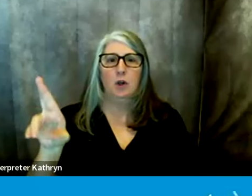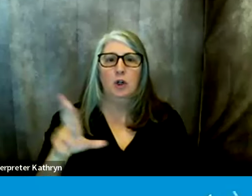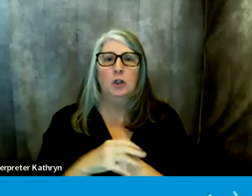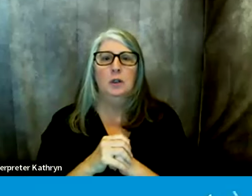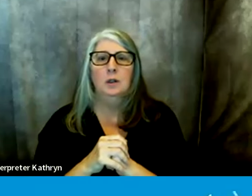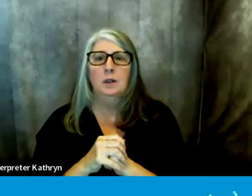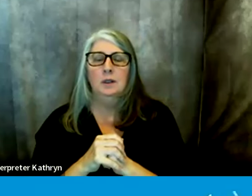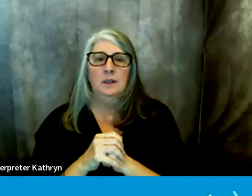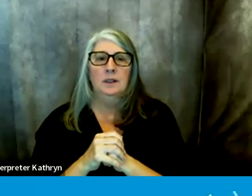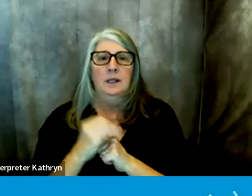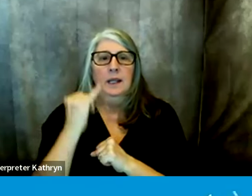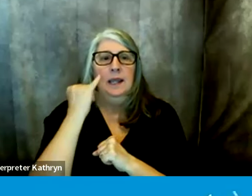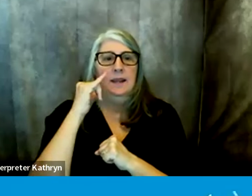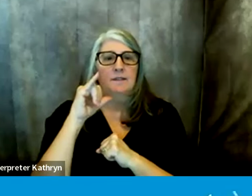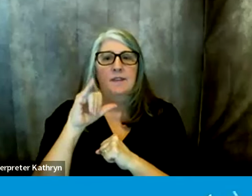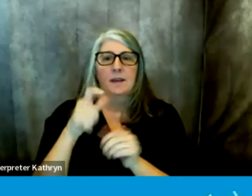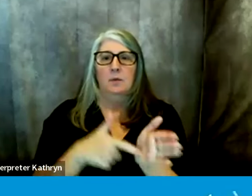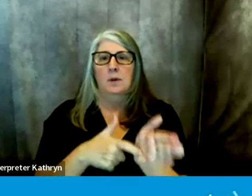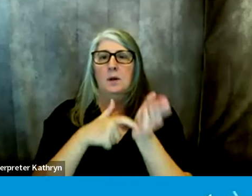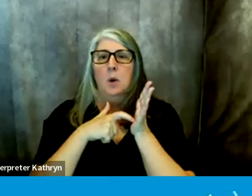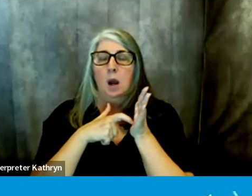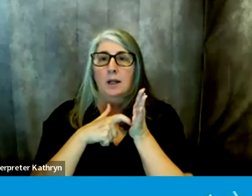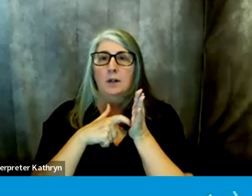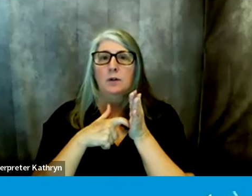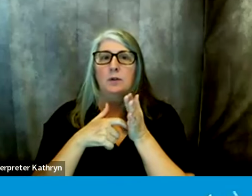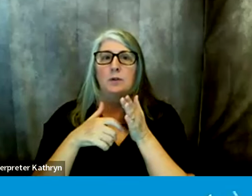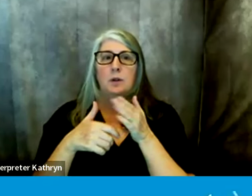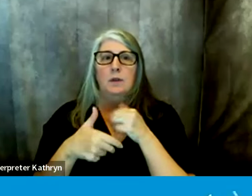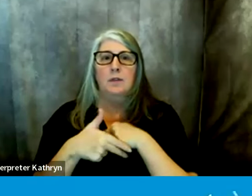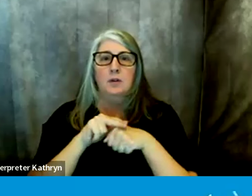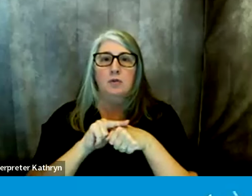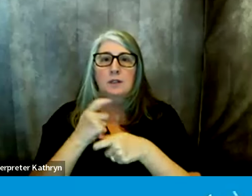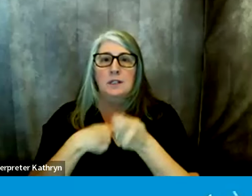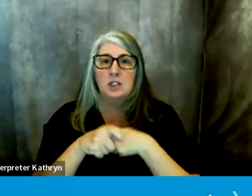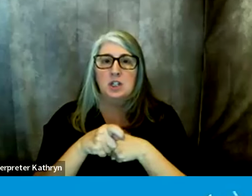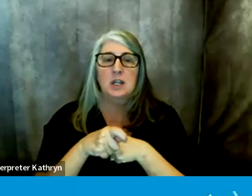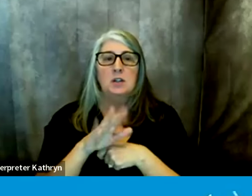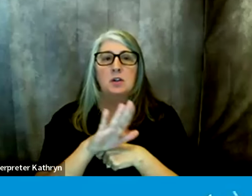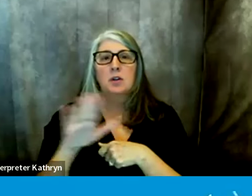The super pubic catheter requires a dressing change, your individual healthcare provider will tell you